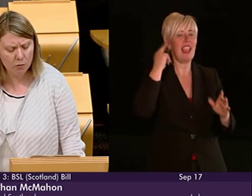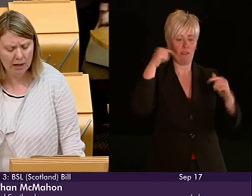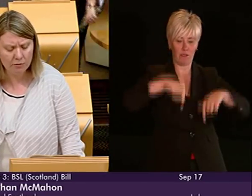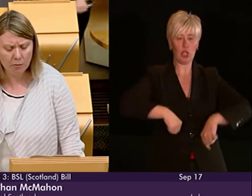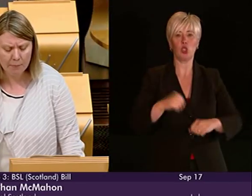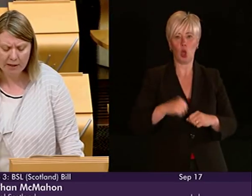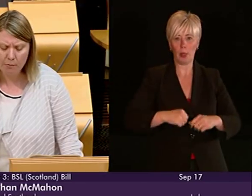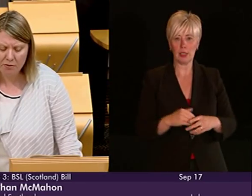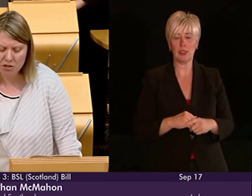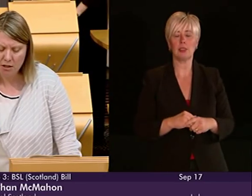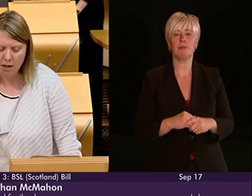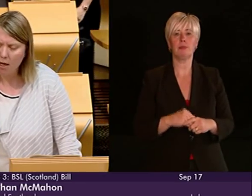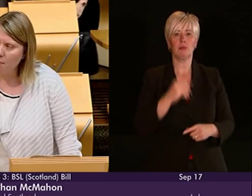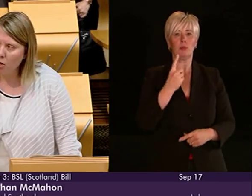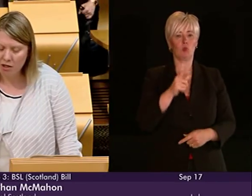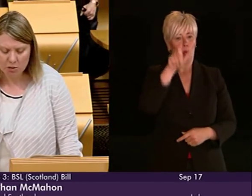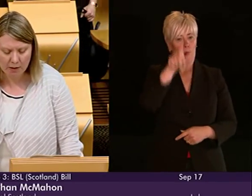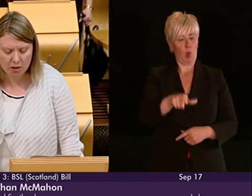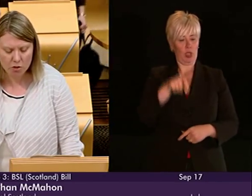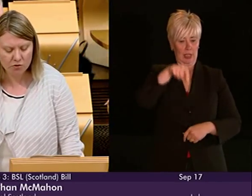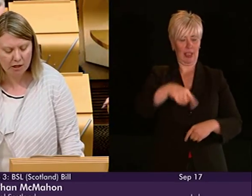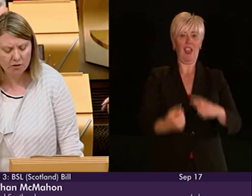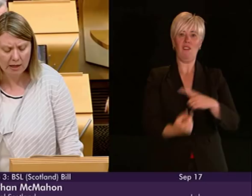loss. At that event, we heard from Abigail Matheson about her experience of trying to